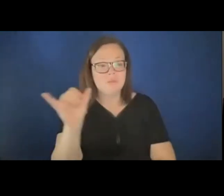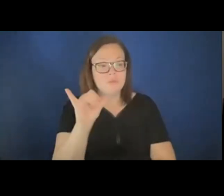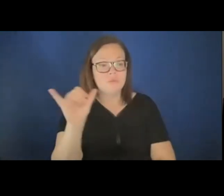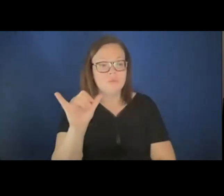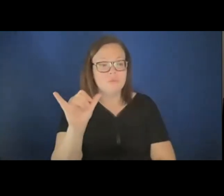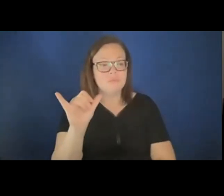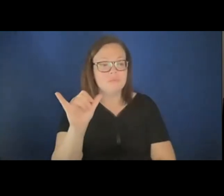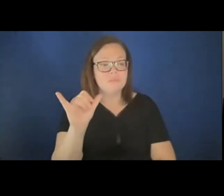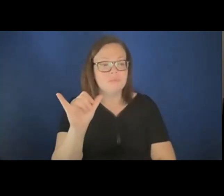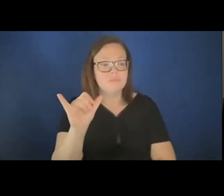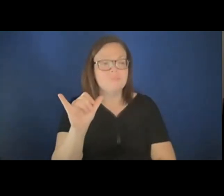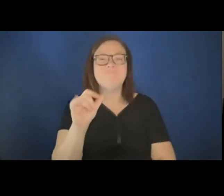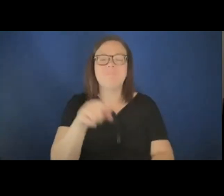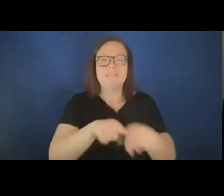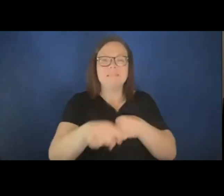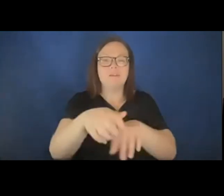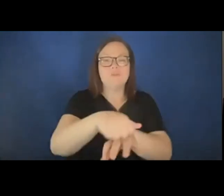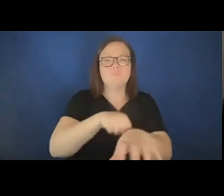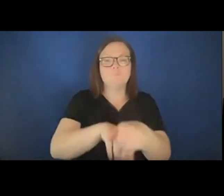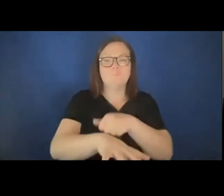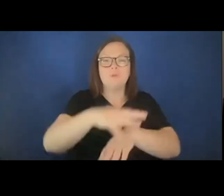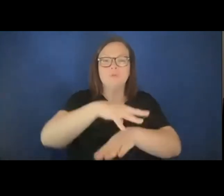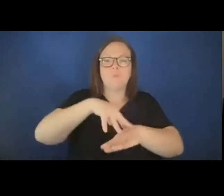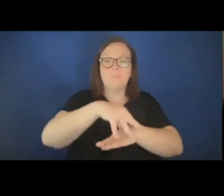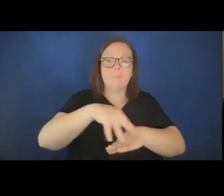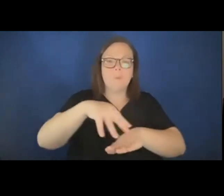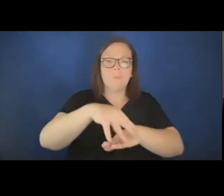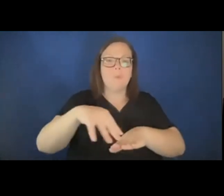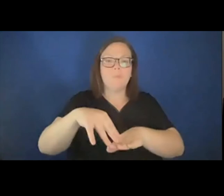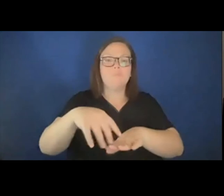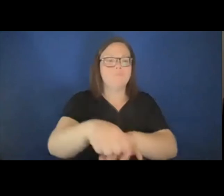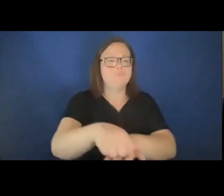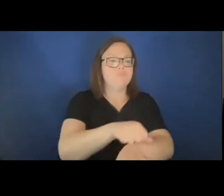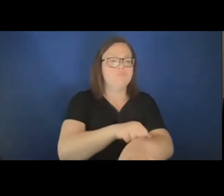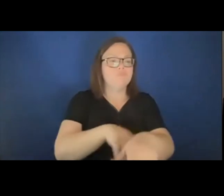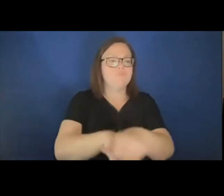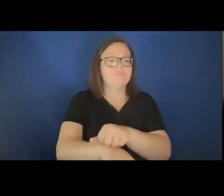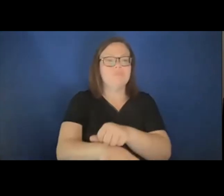Striped fuzzy socks quietly glide over my ‘too-long-for-me’ pants. Will my short